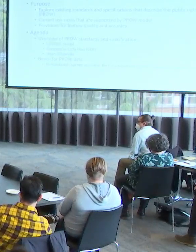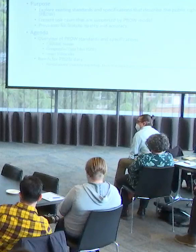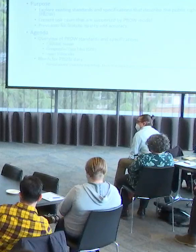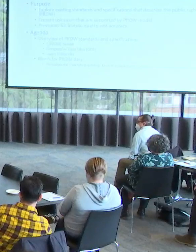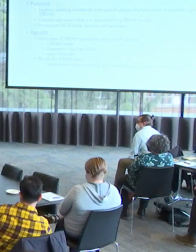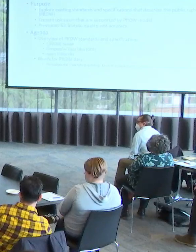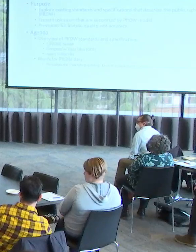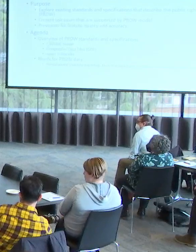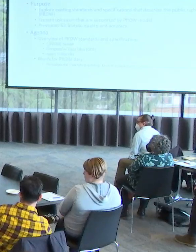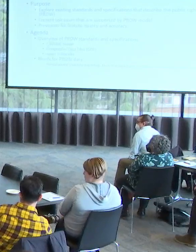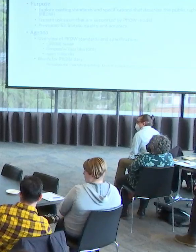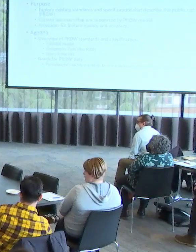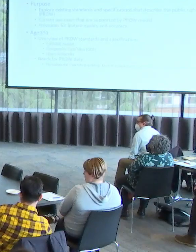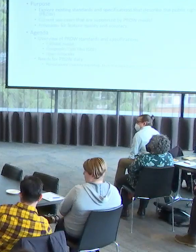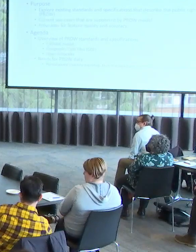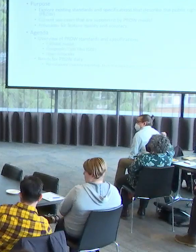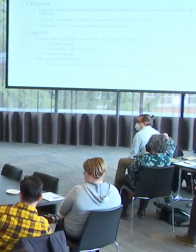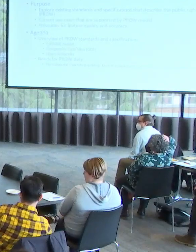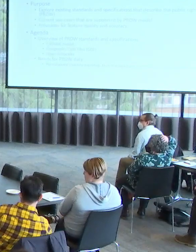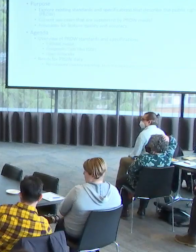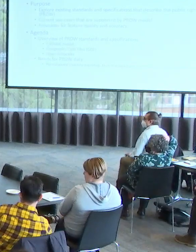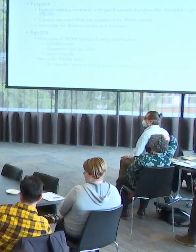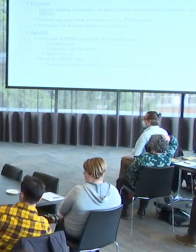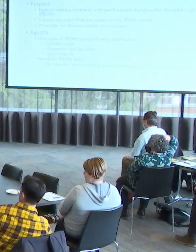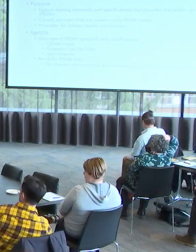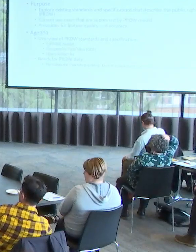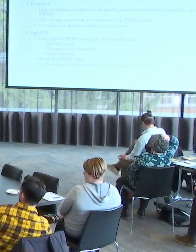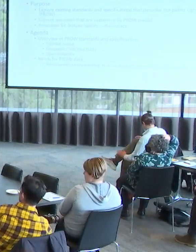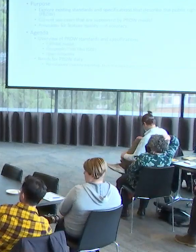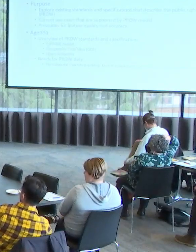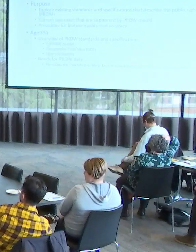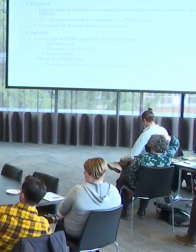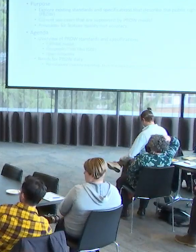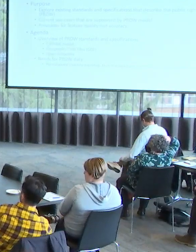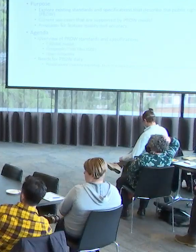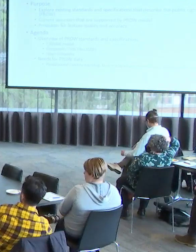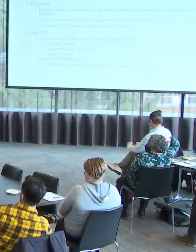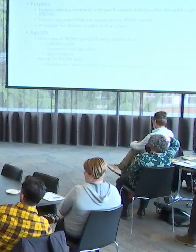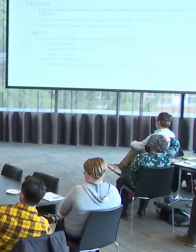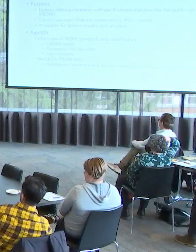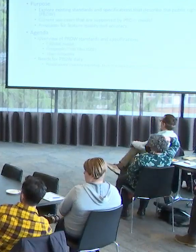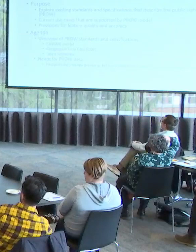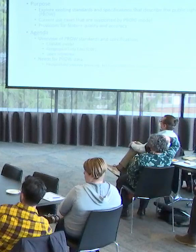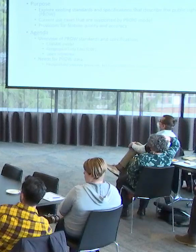for Shared Use Mobility Center based in Chicago, Illinois. Previously Albert was a board member